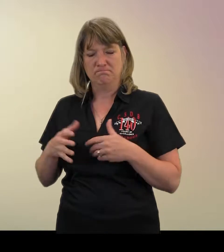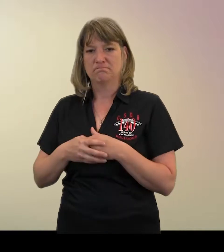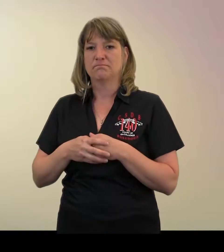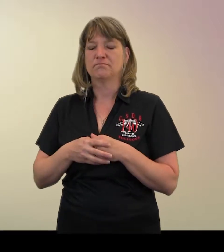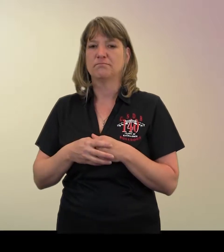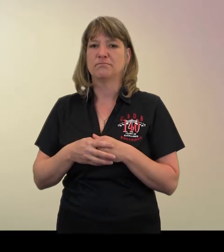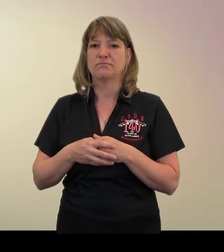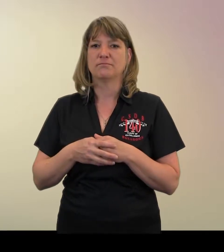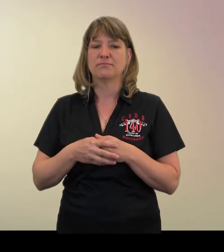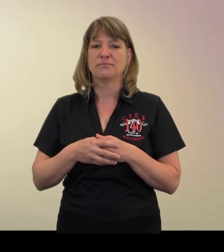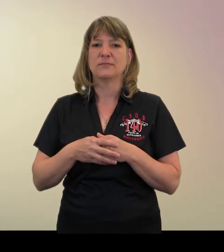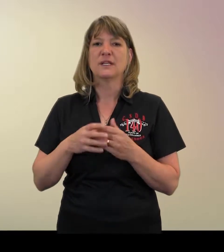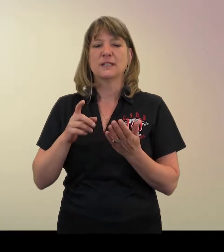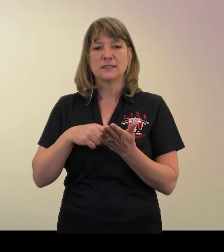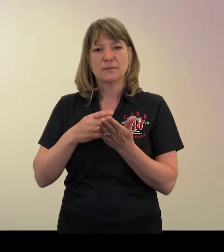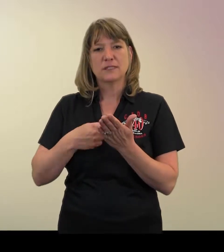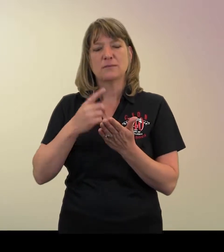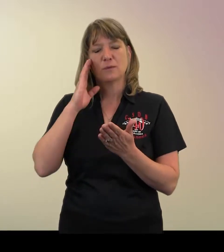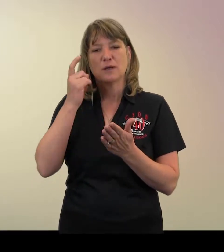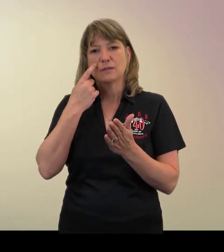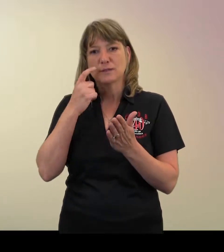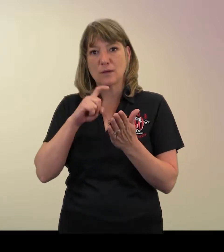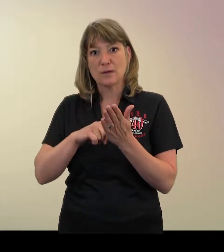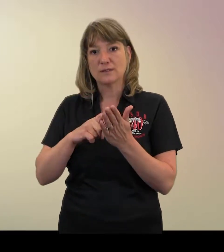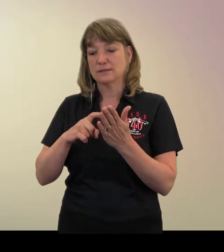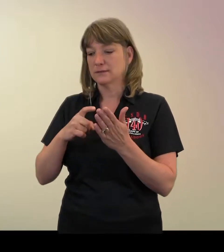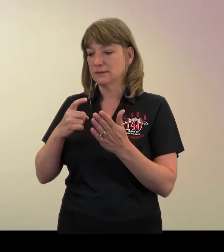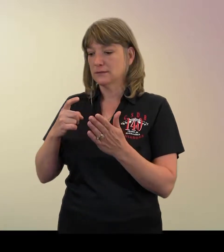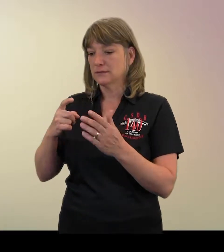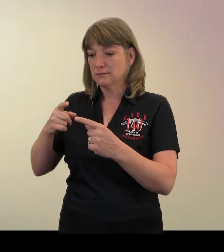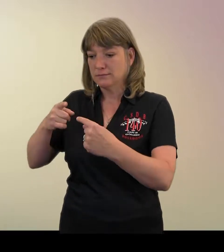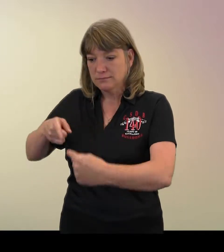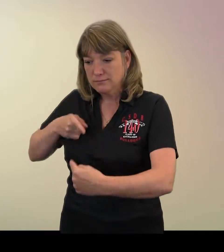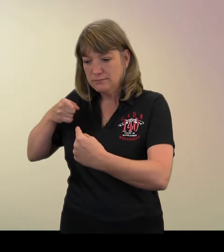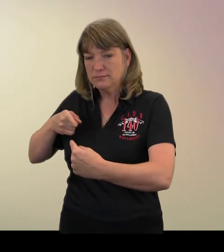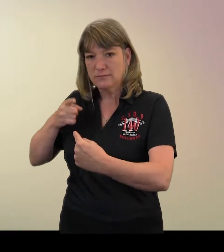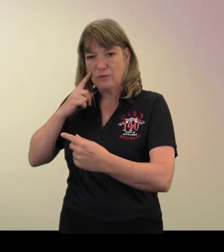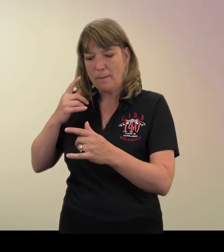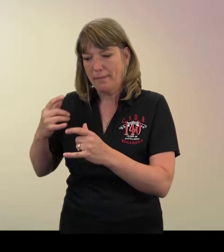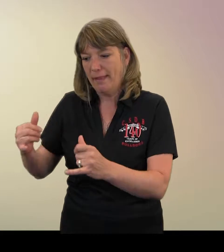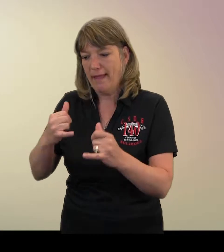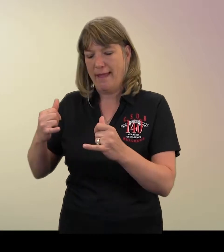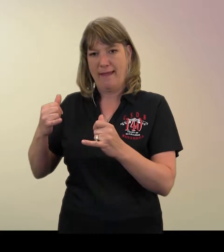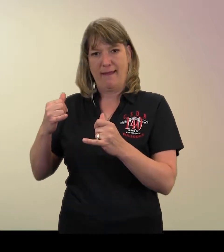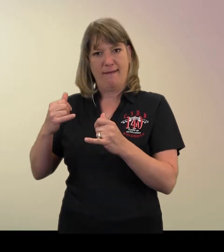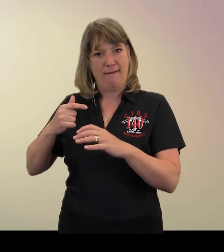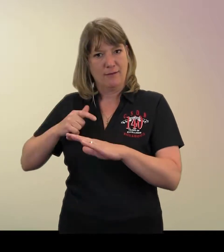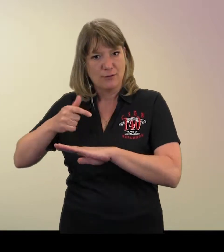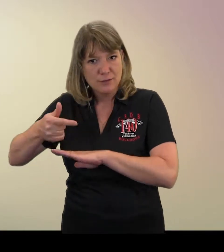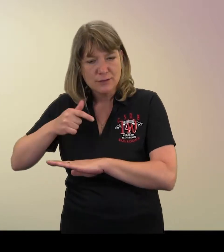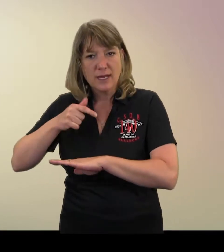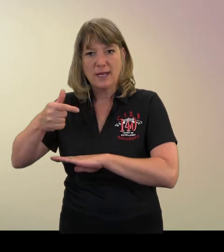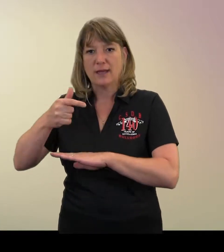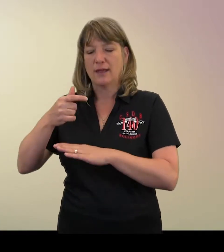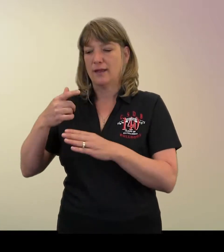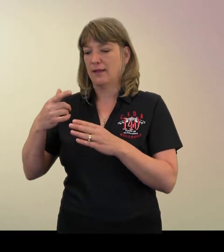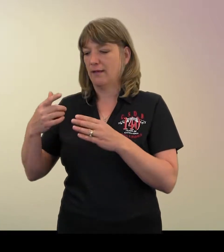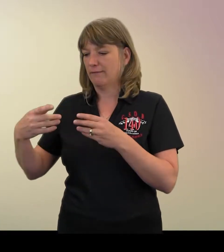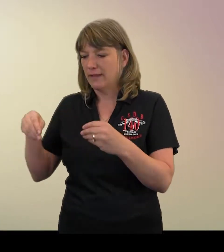Sometimes, you'll see difficulty in play, reciprocal play, being able to take turns in play, being flexible